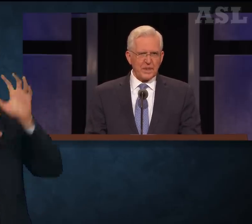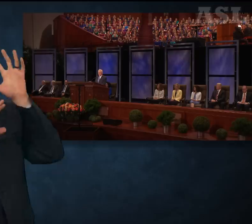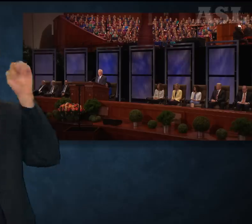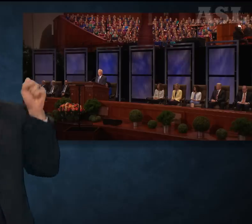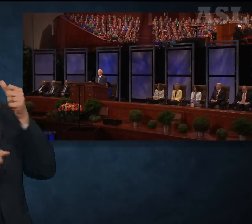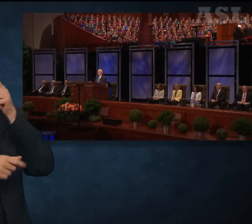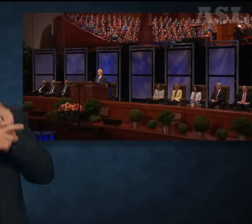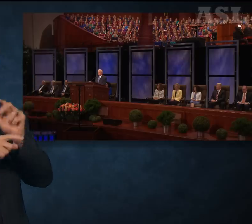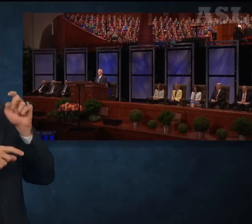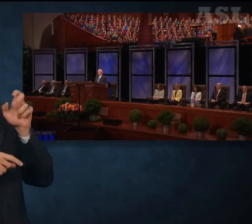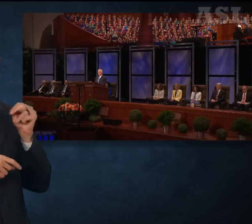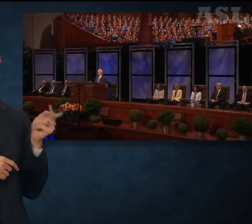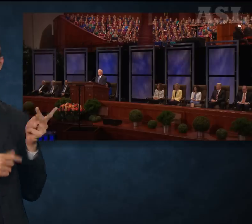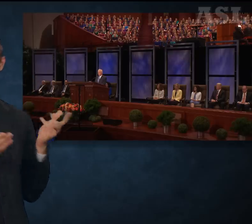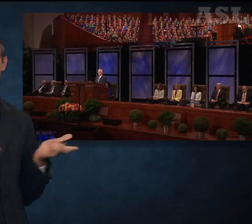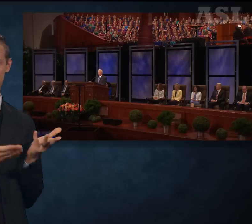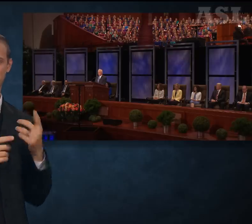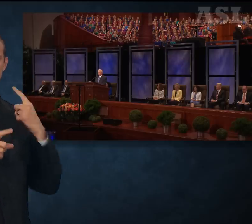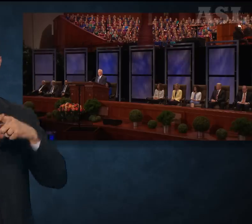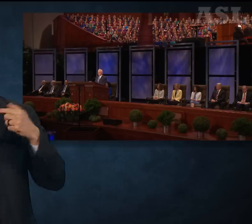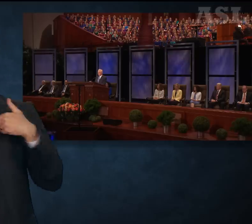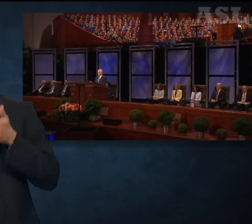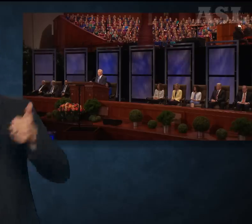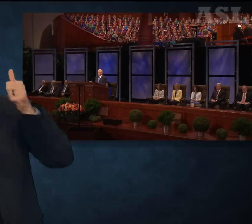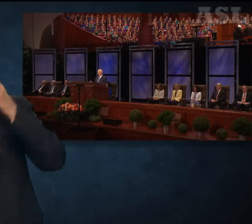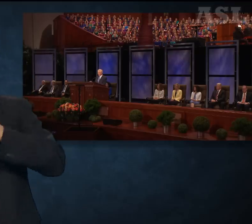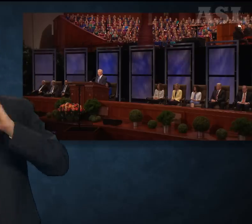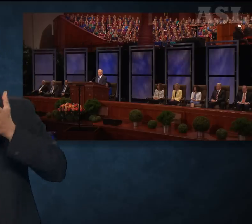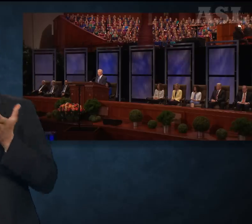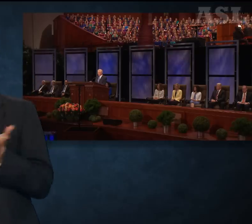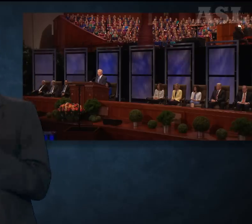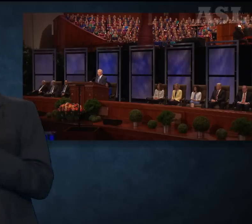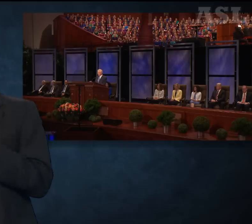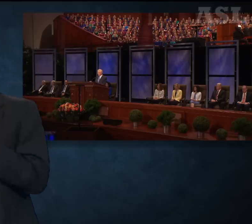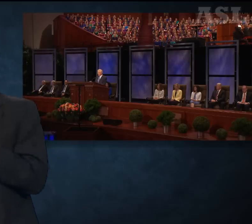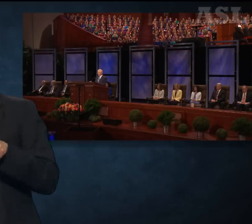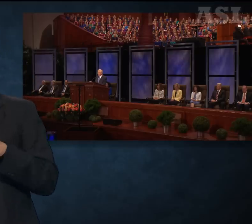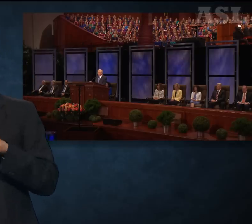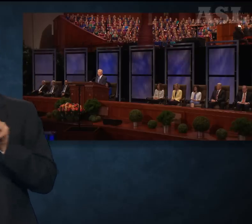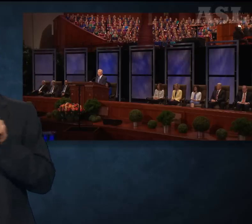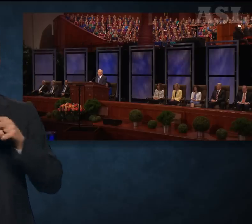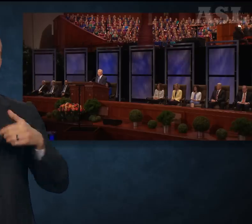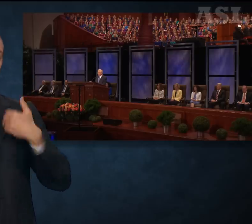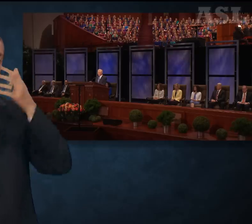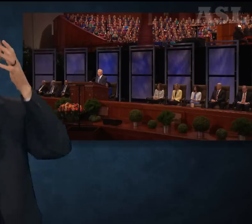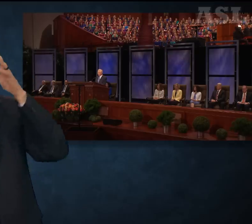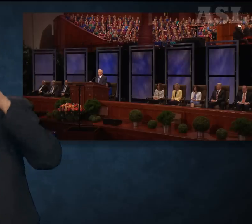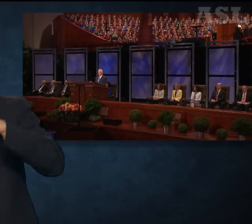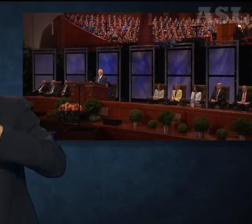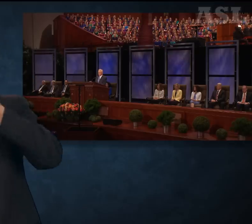SISTER NELSON, WE ARE BLESSED